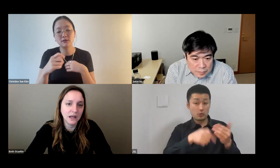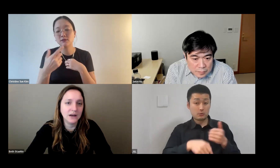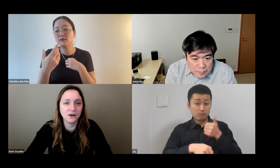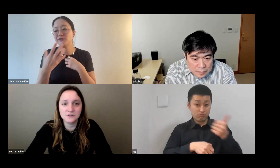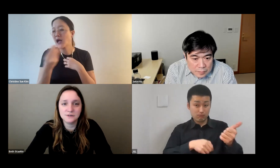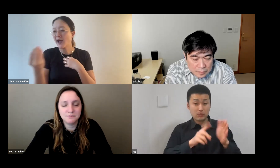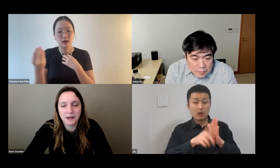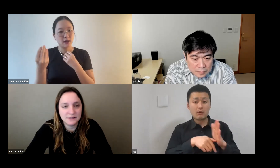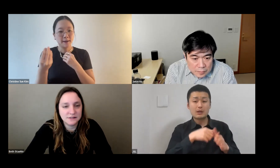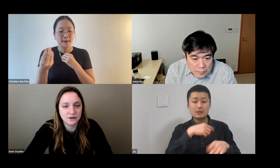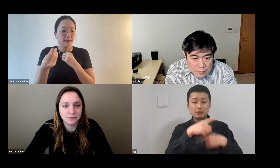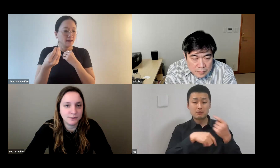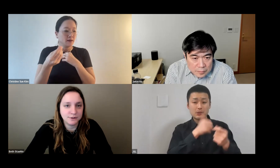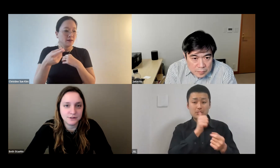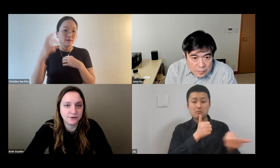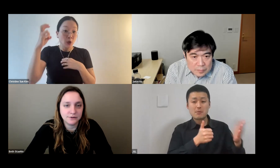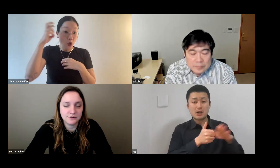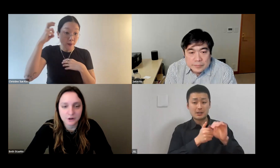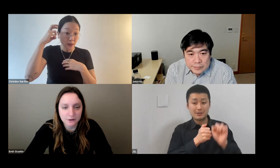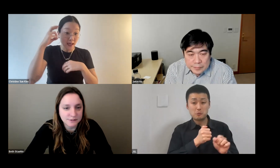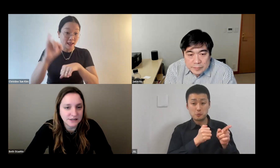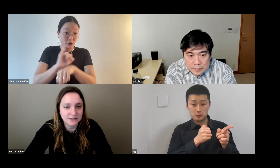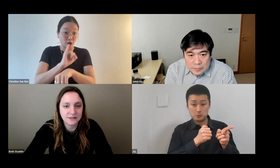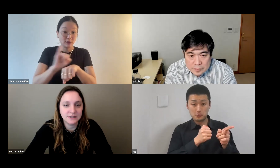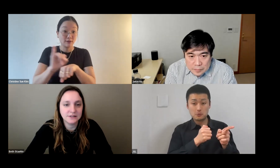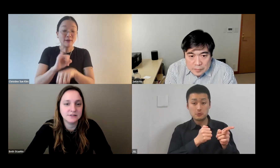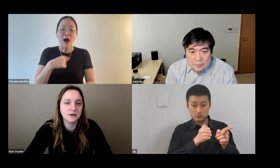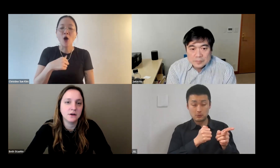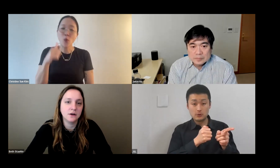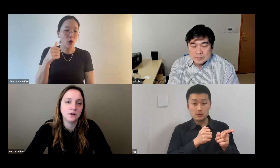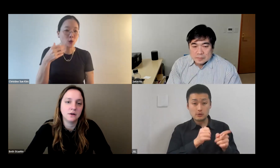and it also depends on your personal circumstances.